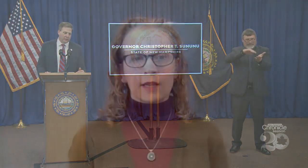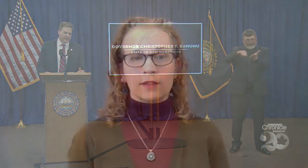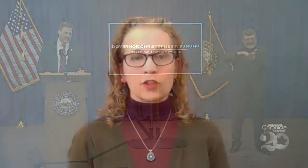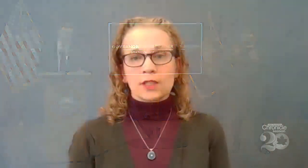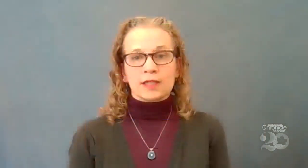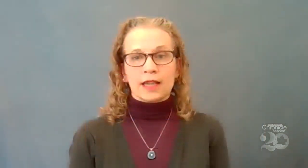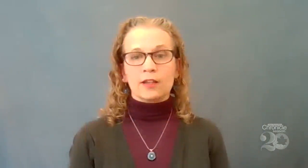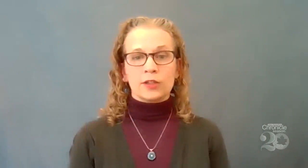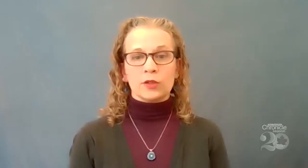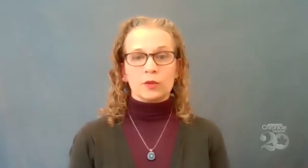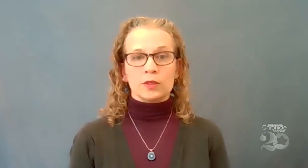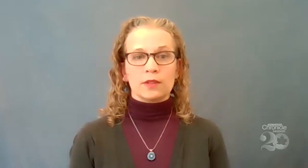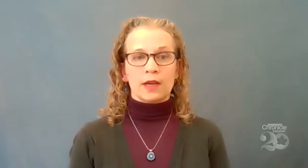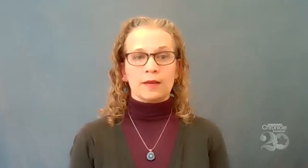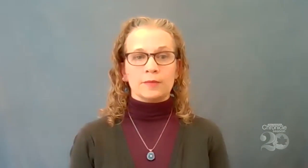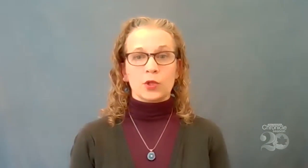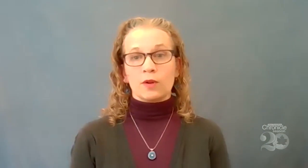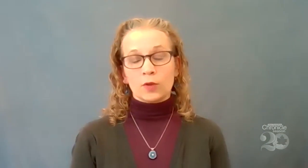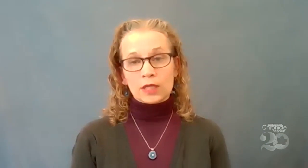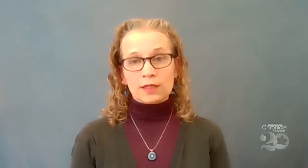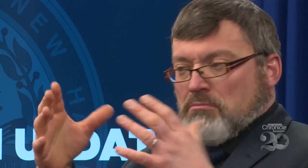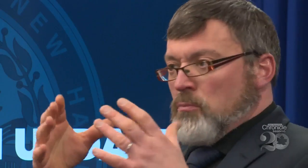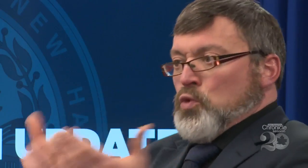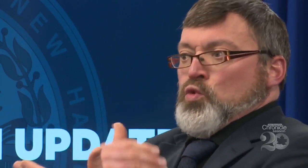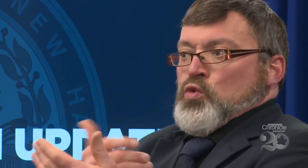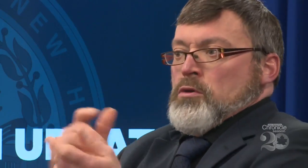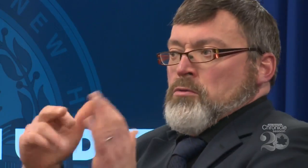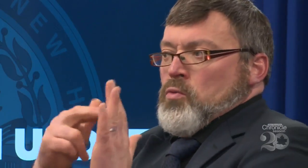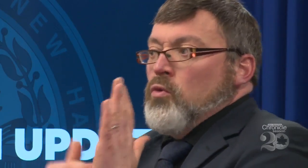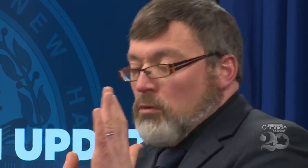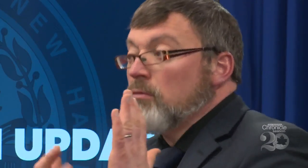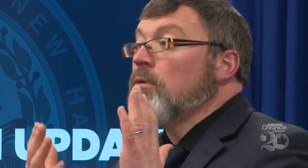EMOTION THAT’S MISSING FROM CLOSED CAPTIONING